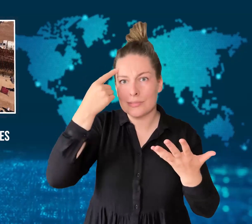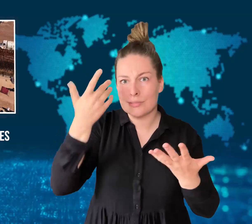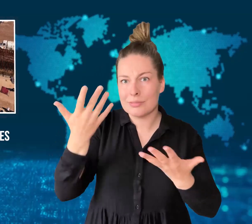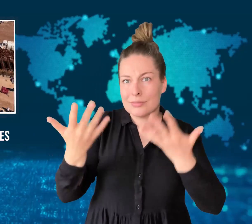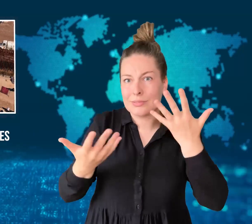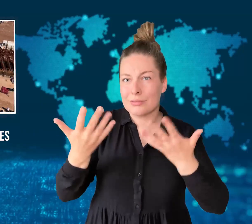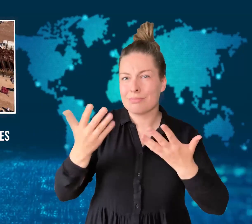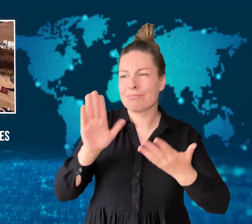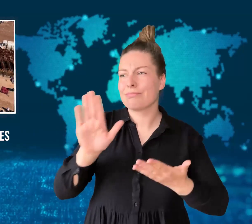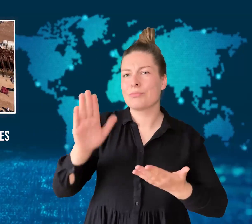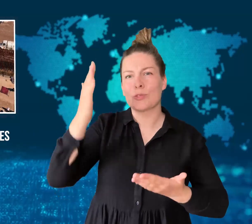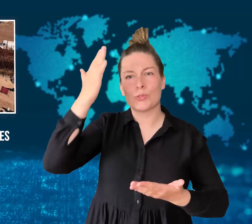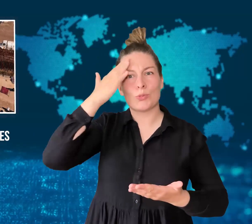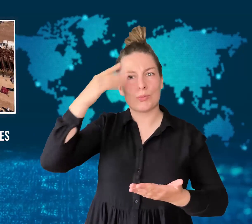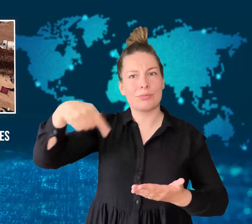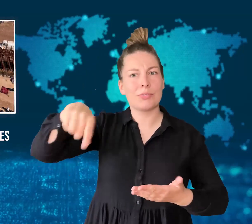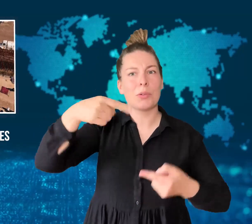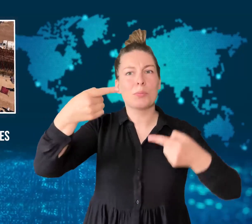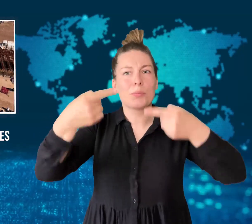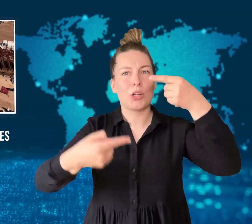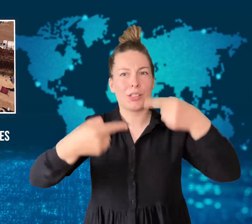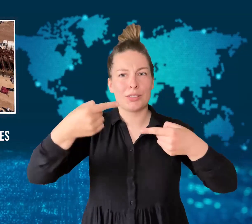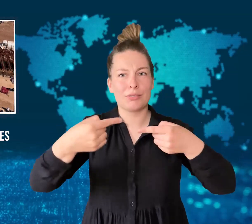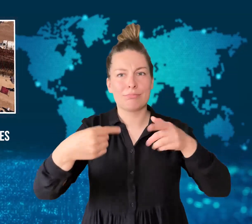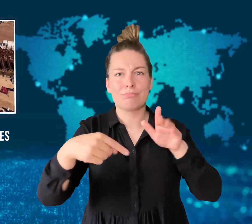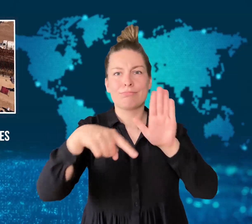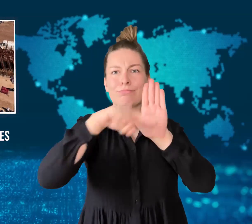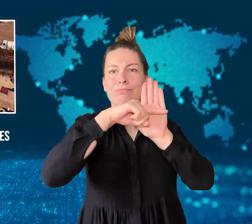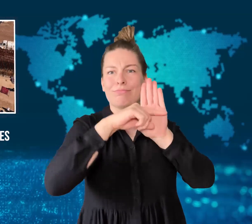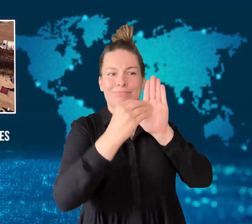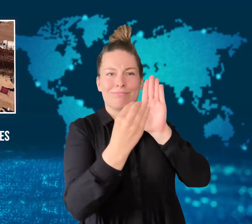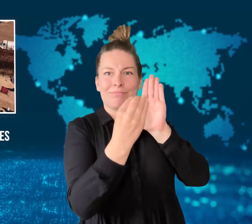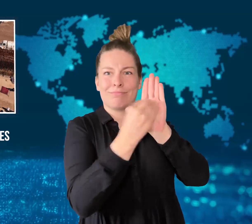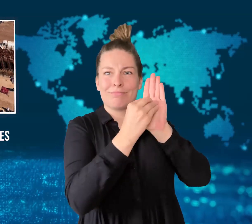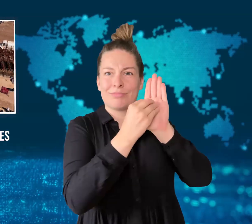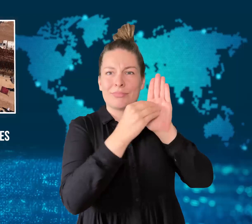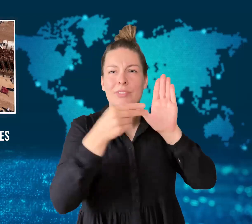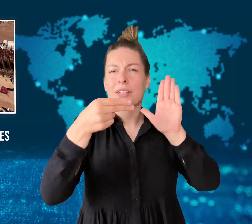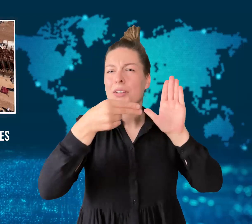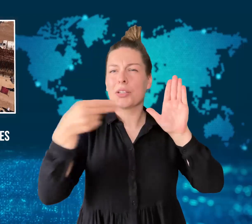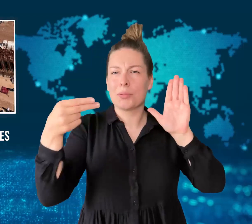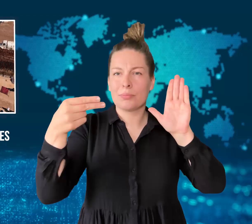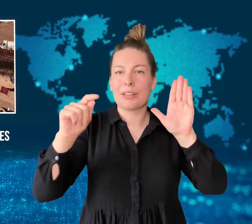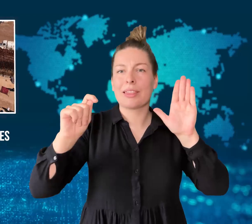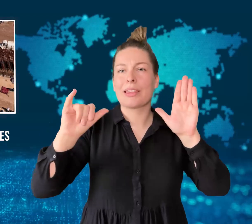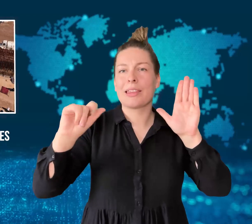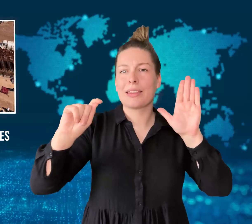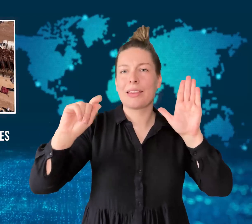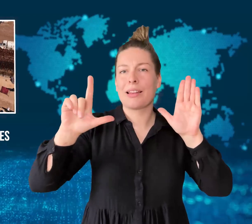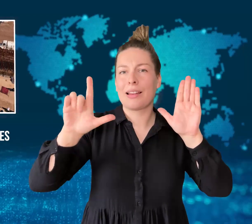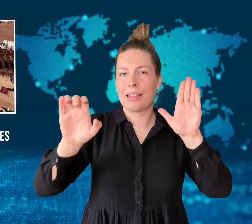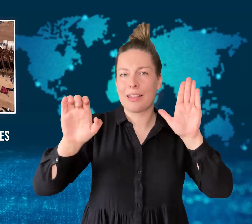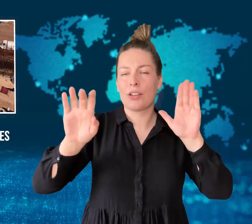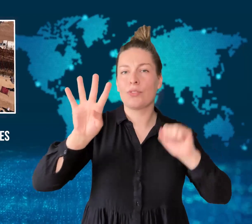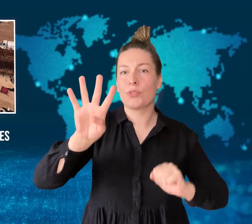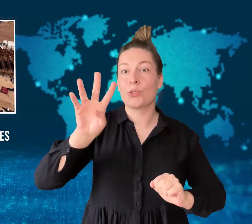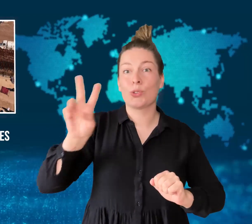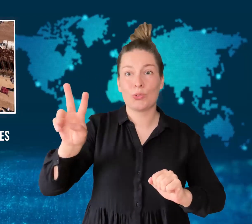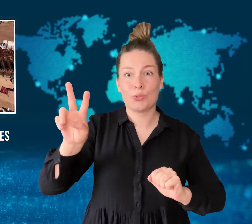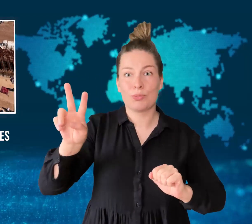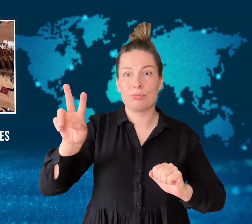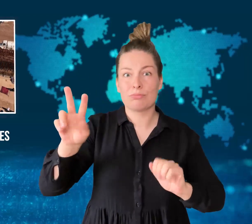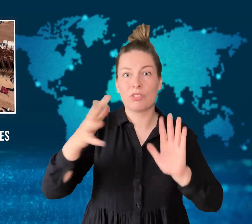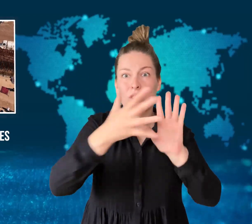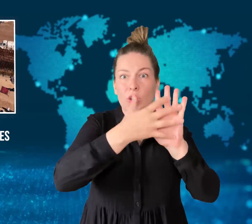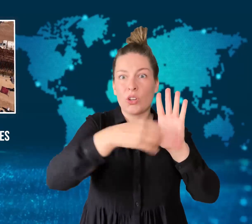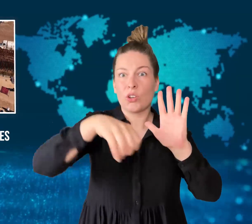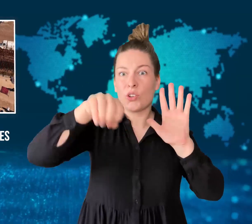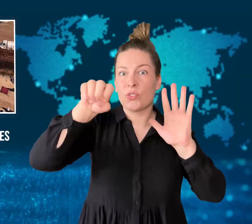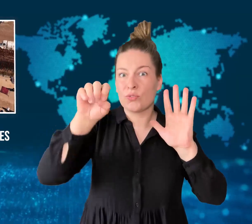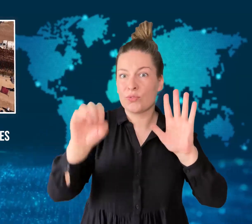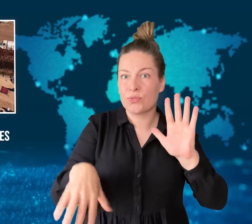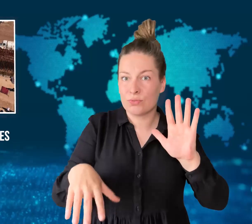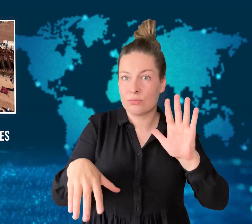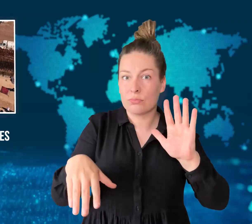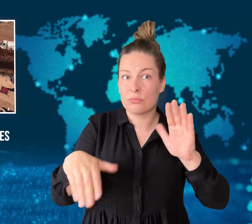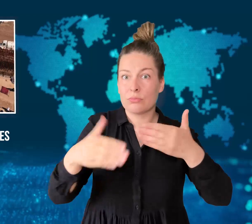Local residents were on edge, fearful of their cities being overwhelmed